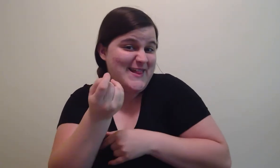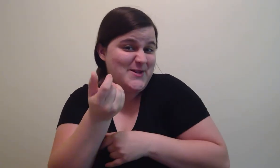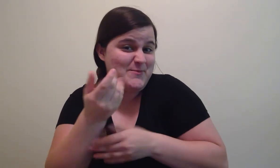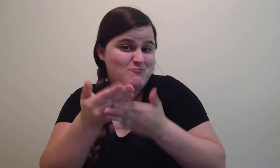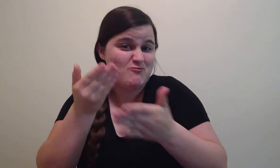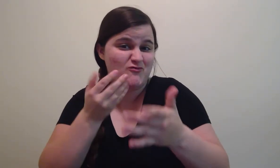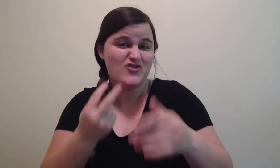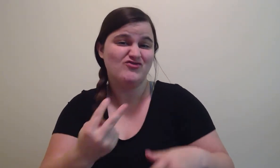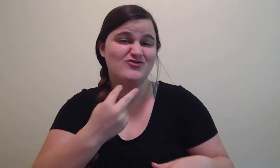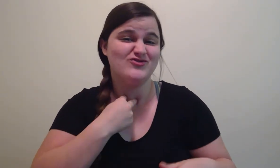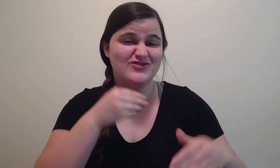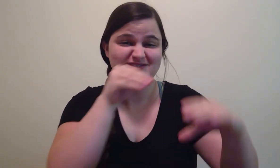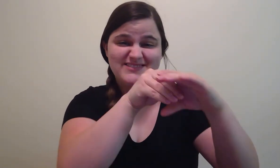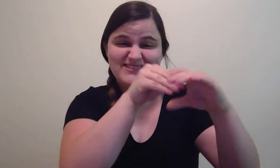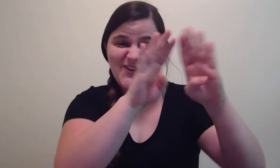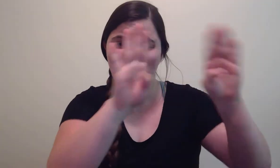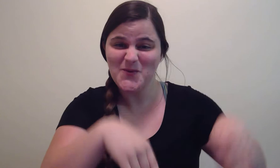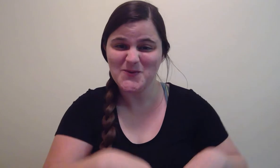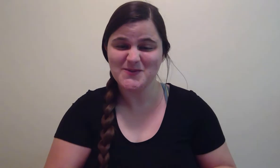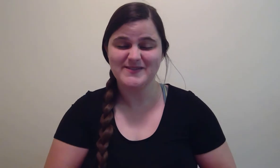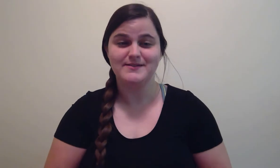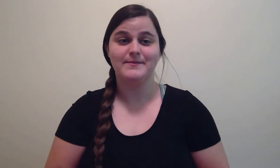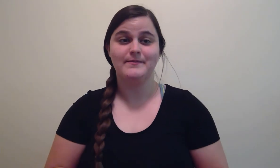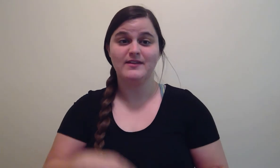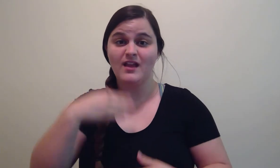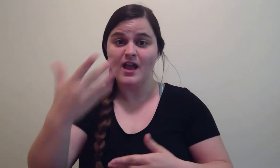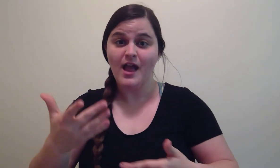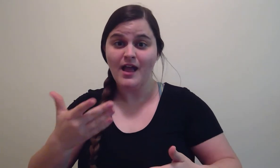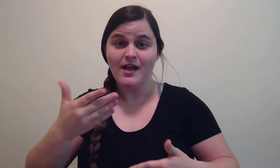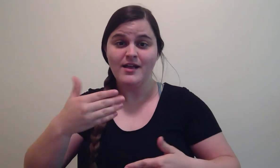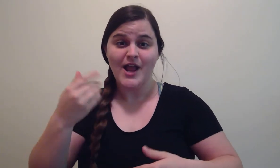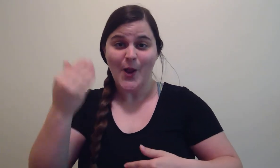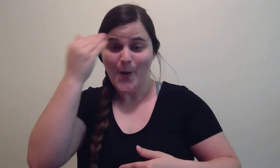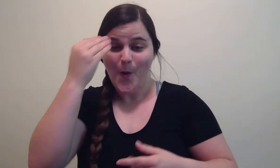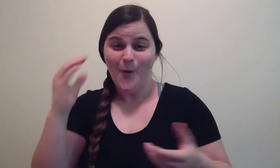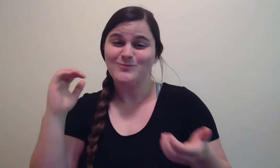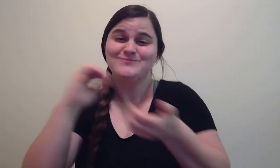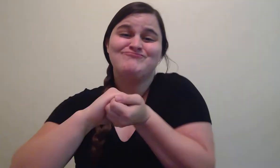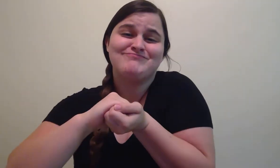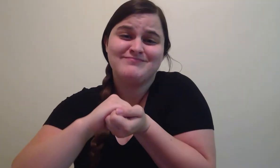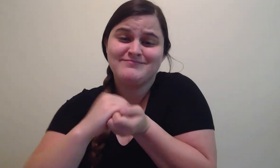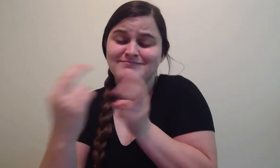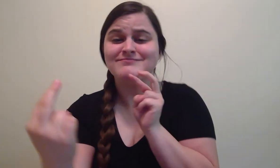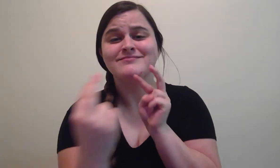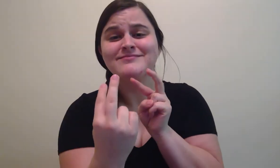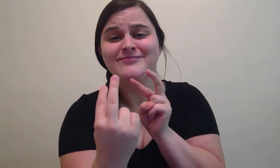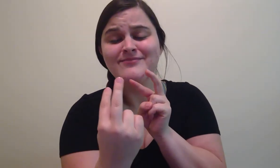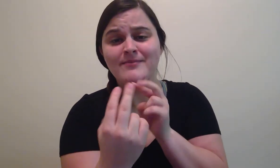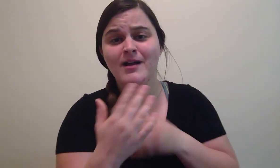before he got trapped inside, and next thing I know, he's holding my hand, looking right into my eyes.